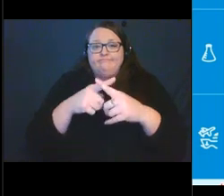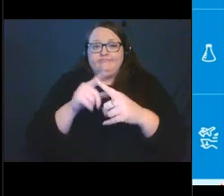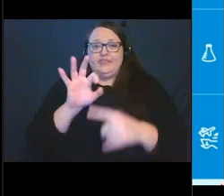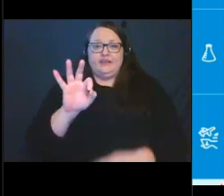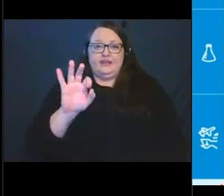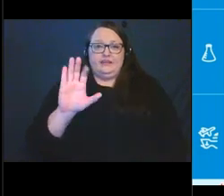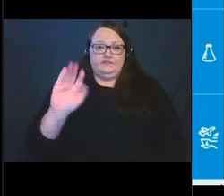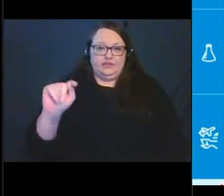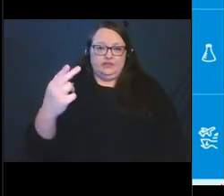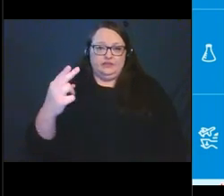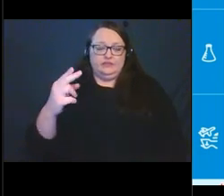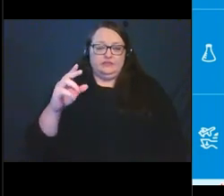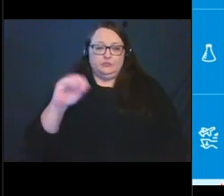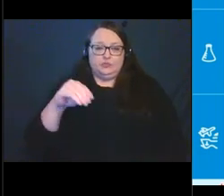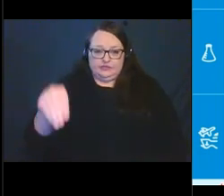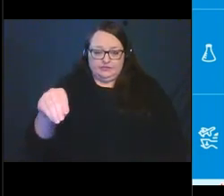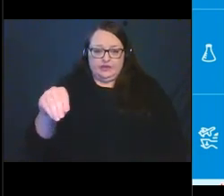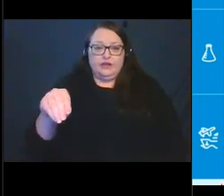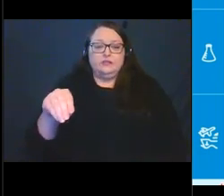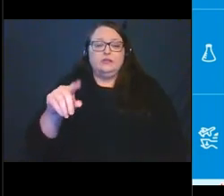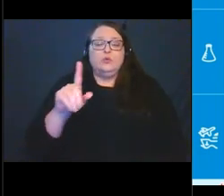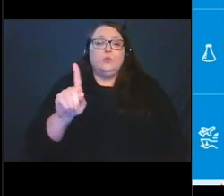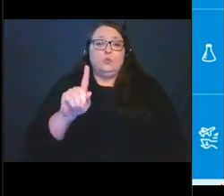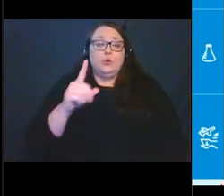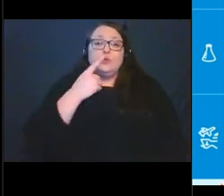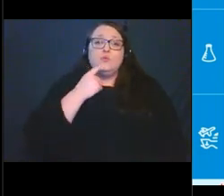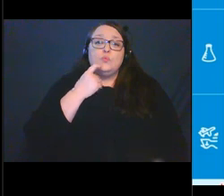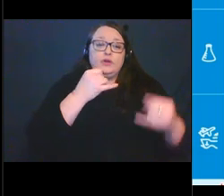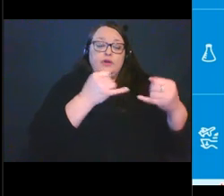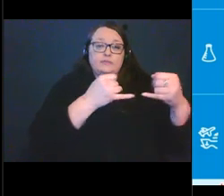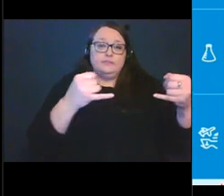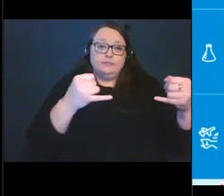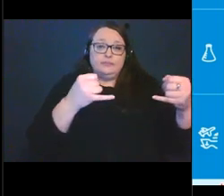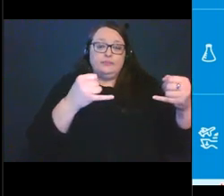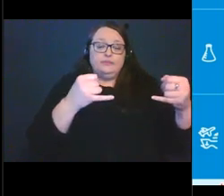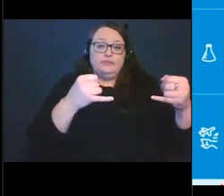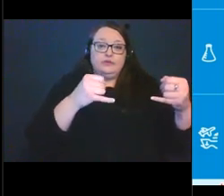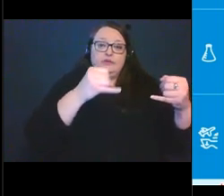that intersection occurs, the red threshold will then follow the 95th percentile curve. Those stair